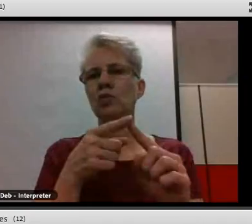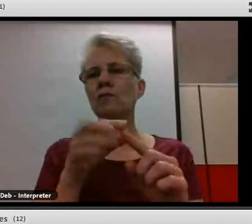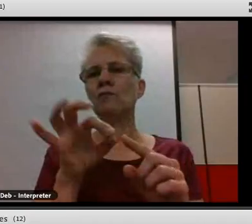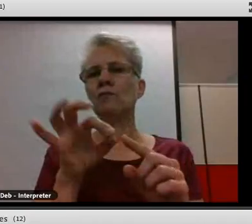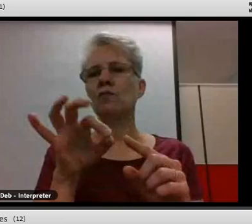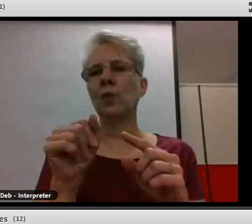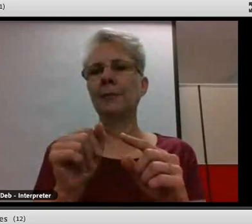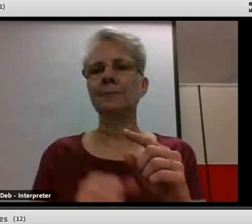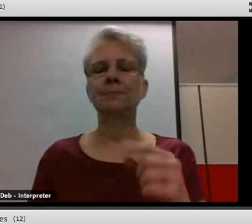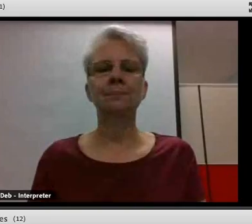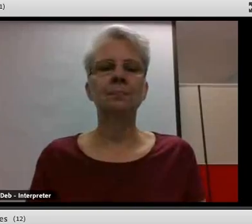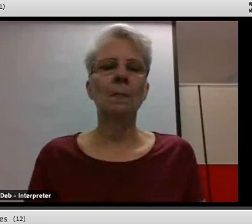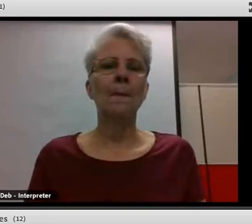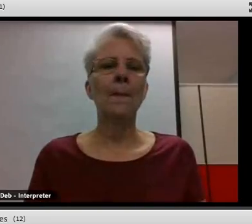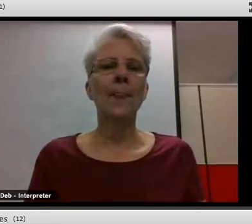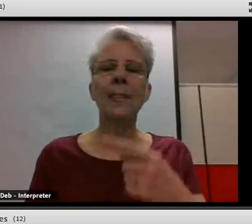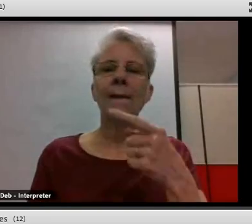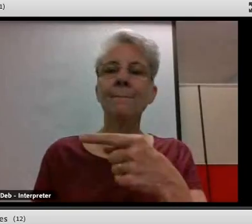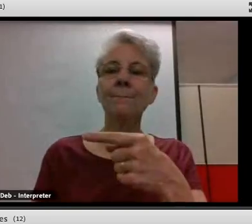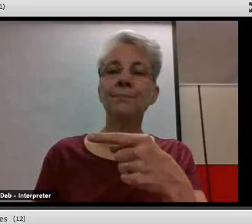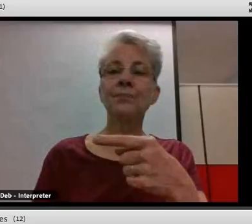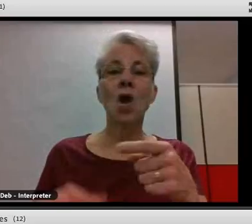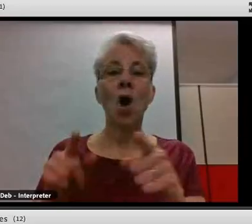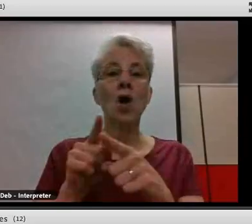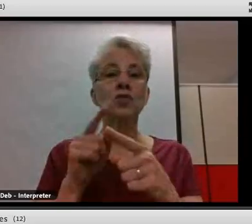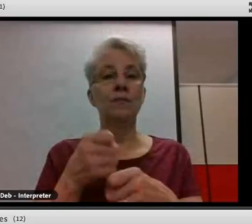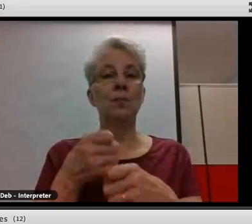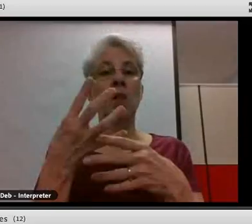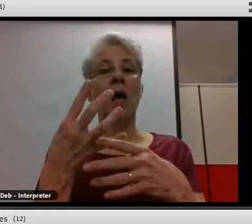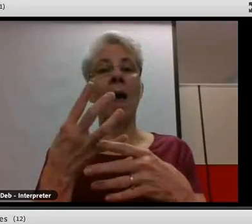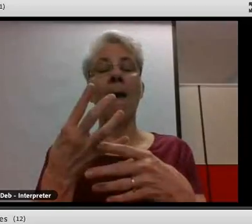And this is just more of kind of a data point overview